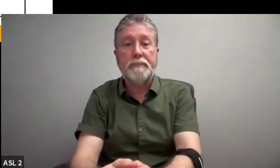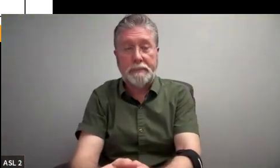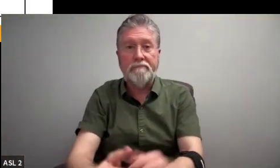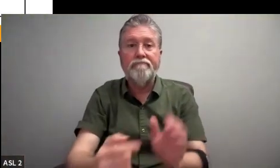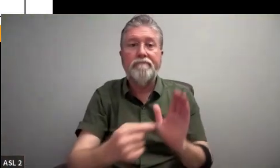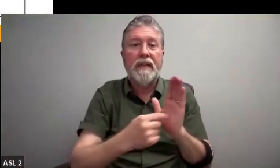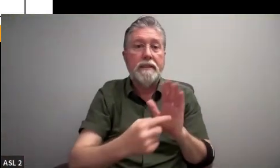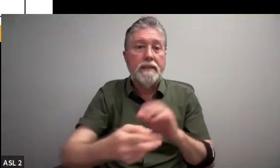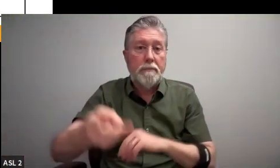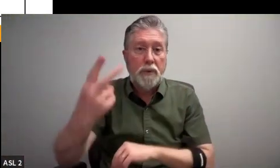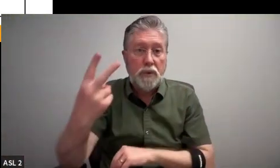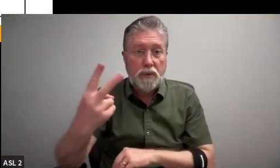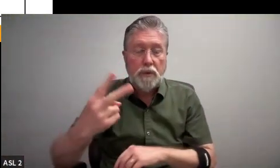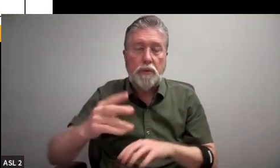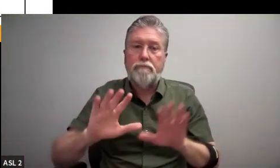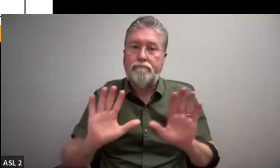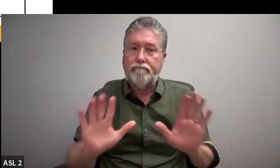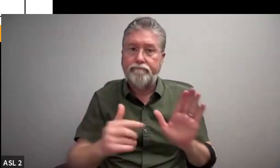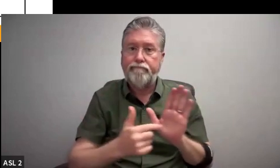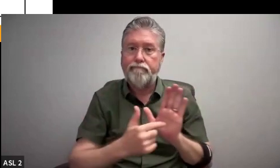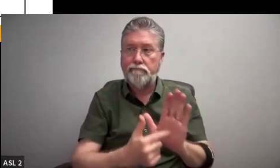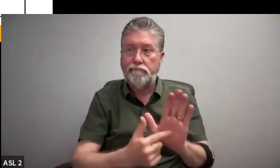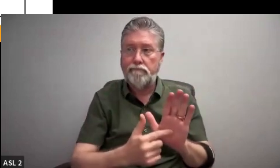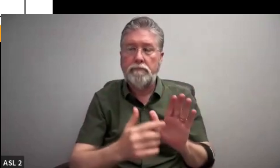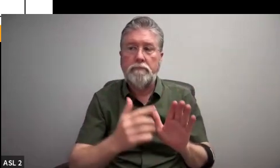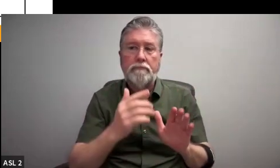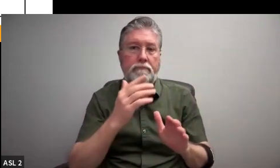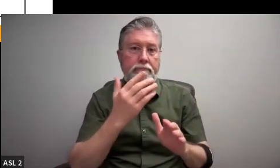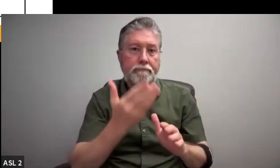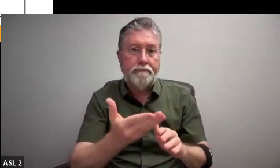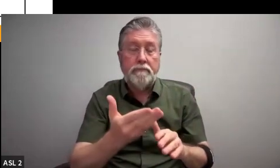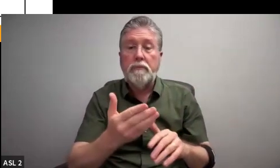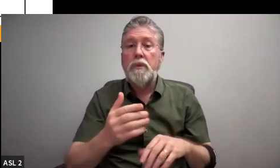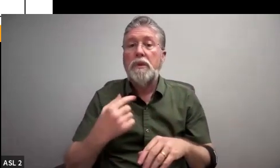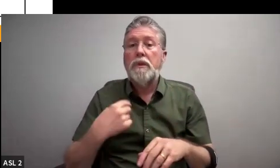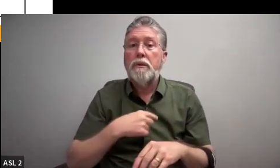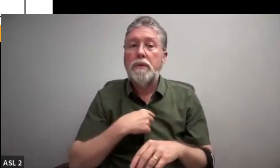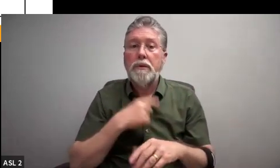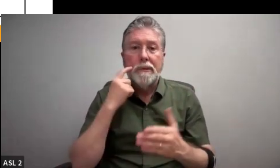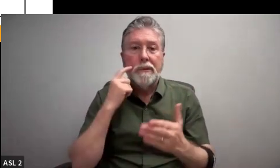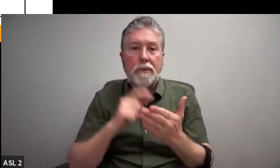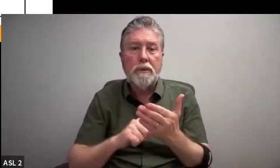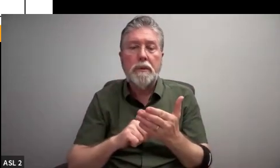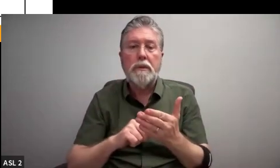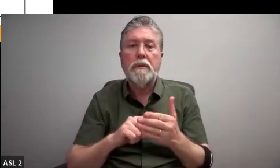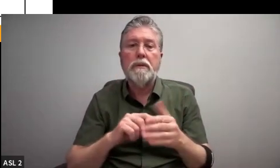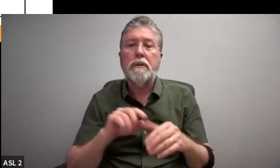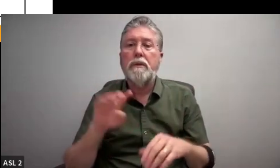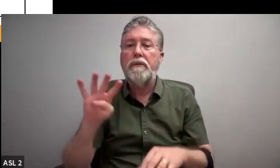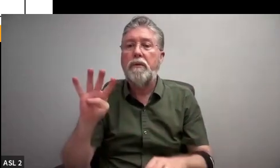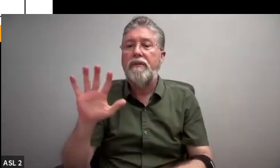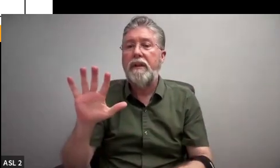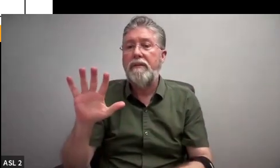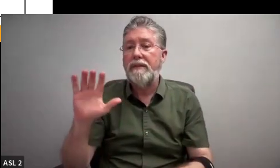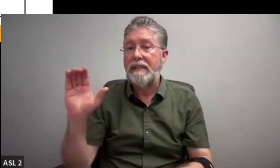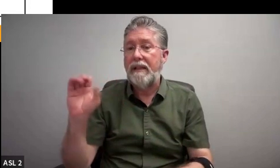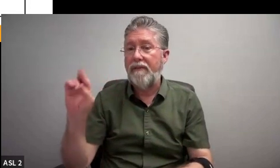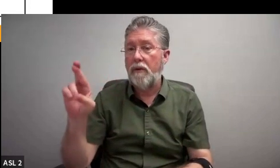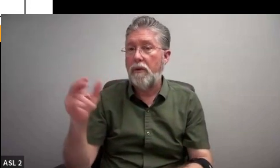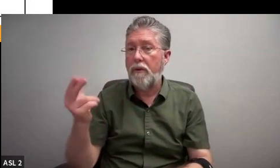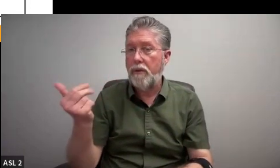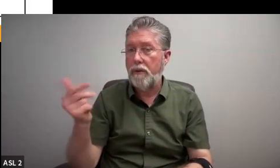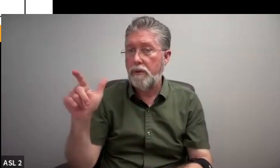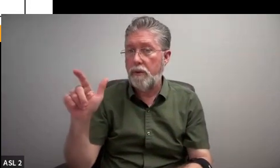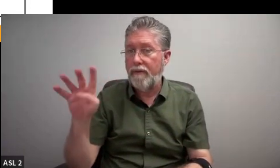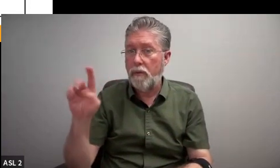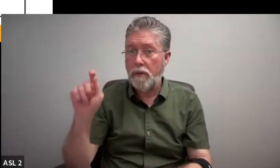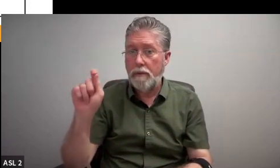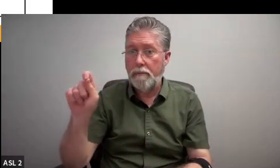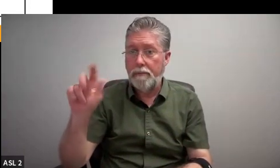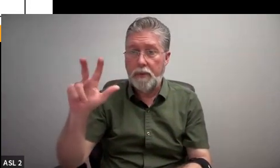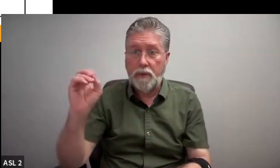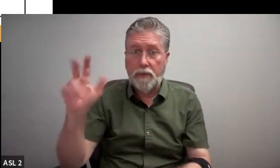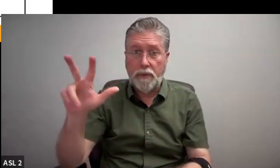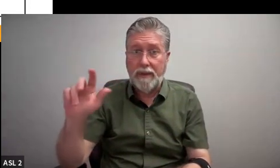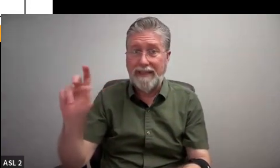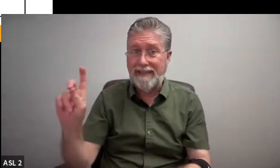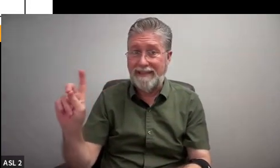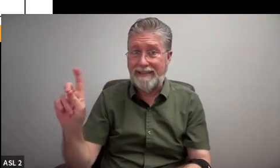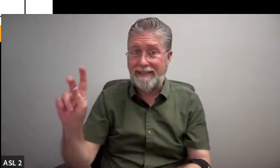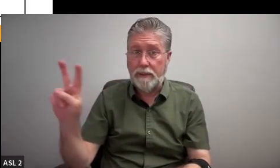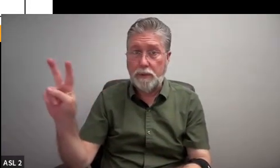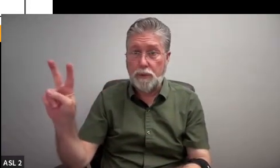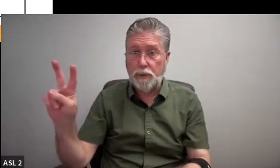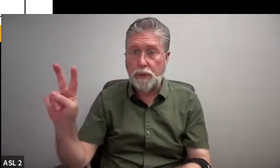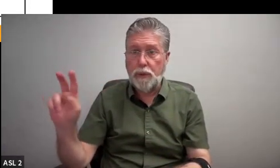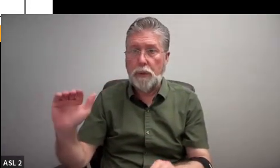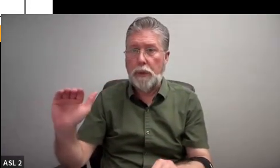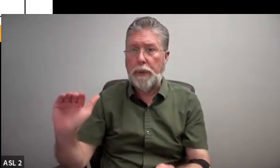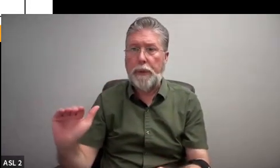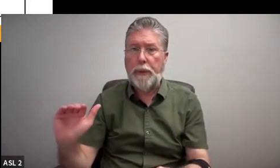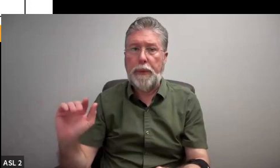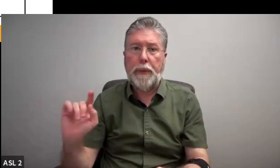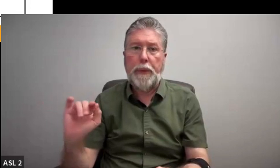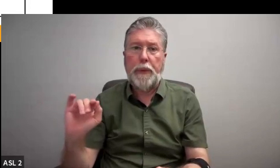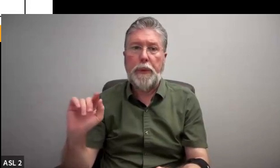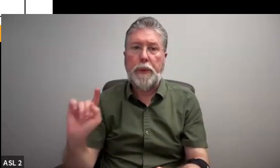let me go through this example. So here, we are noting that 45 CFR 1324.303(d)(2)(i) prohibits the